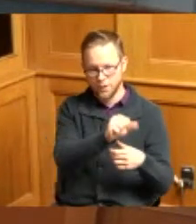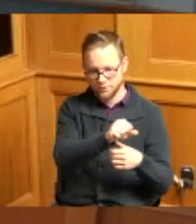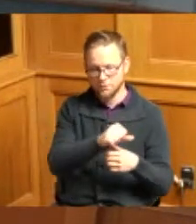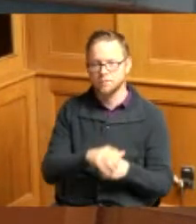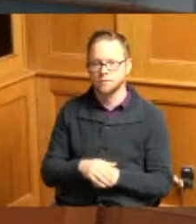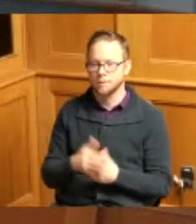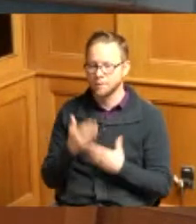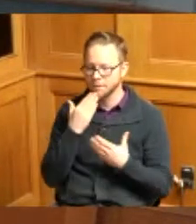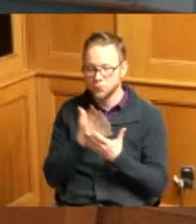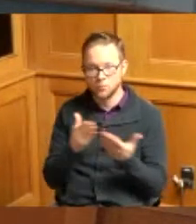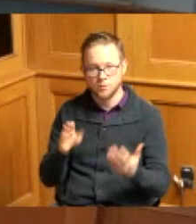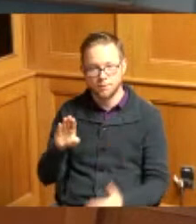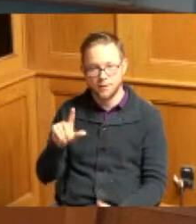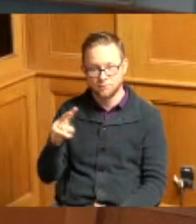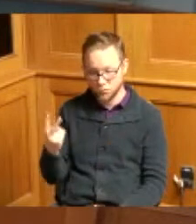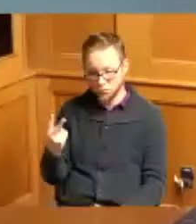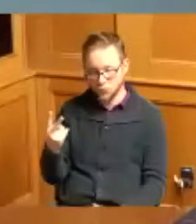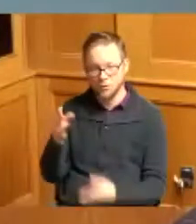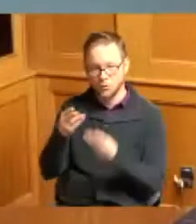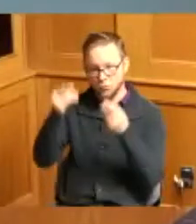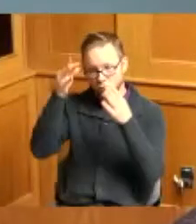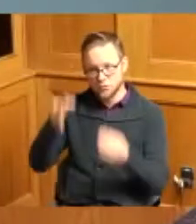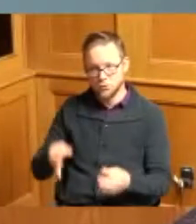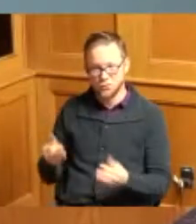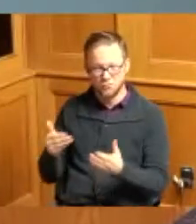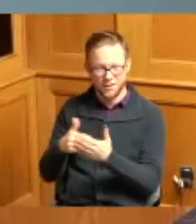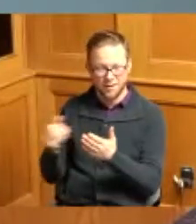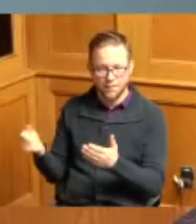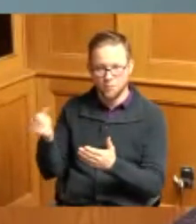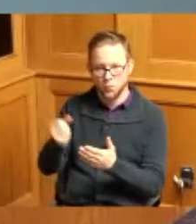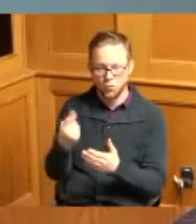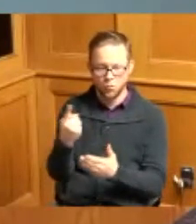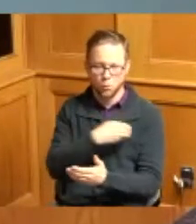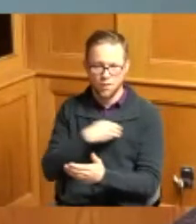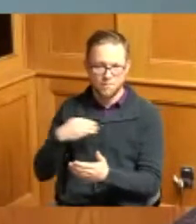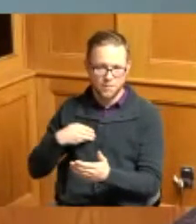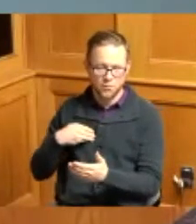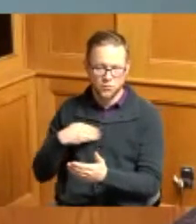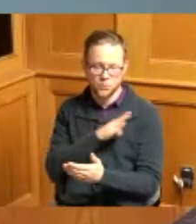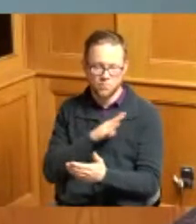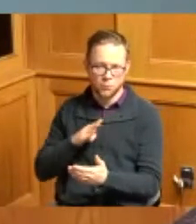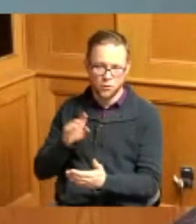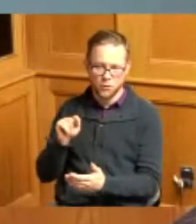and by leave two is a resolution reappointing one member to the Board of Trustees of the Zoological